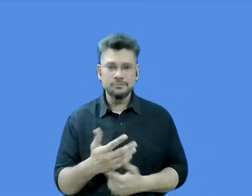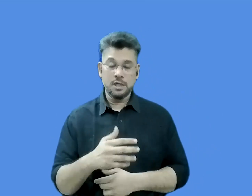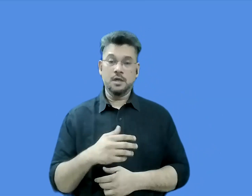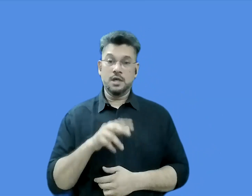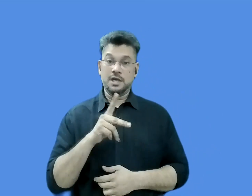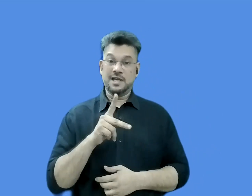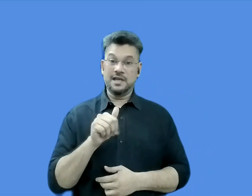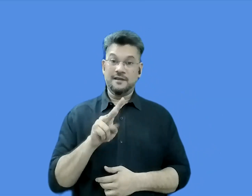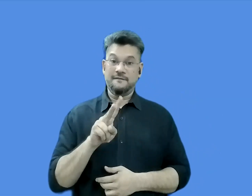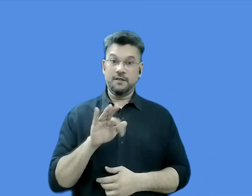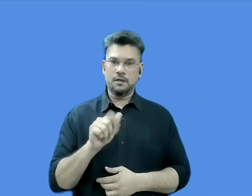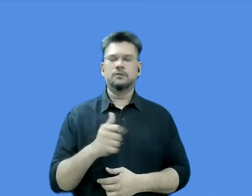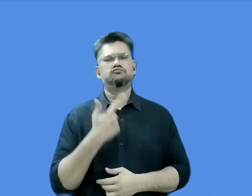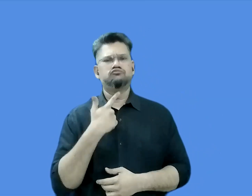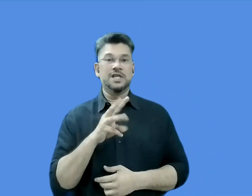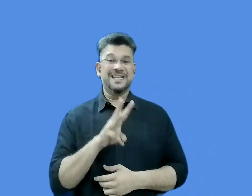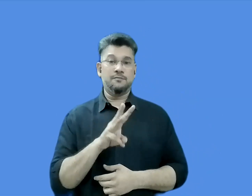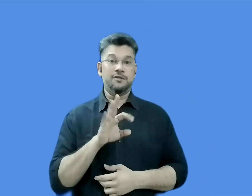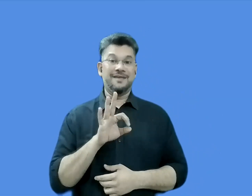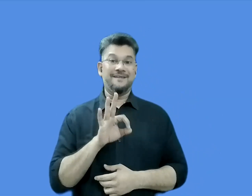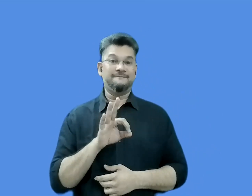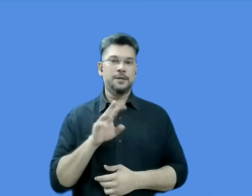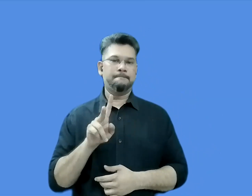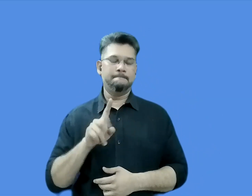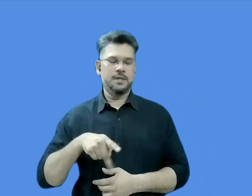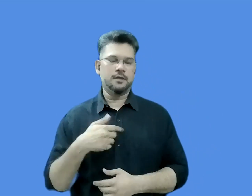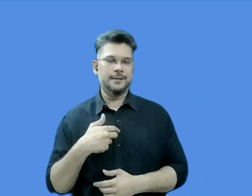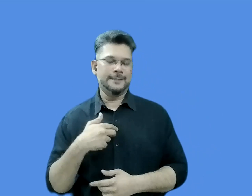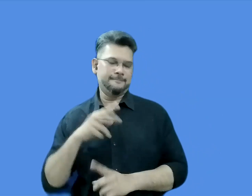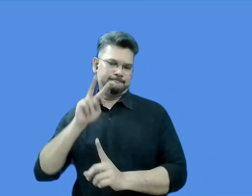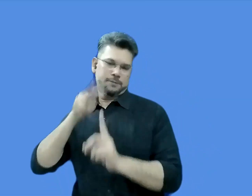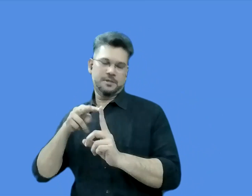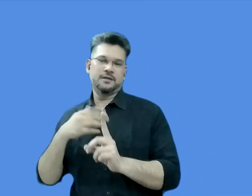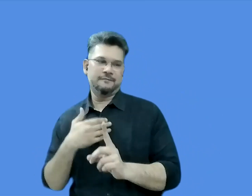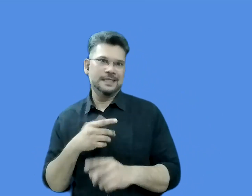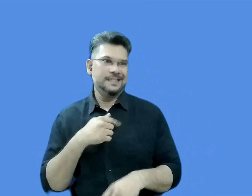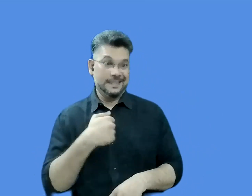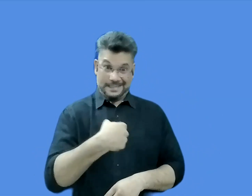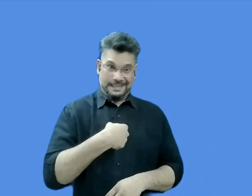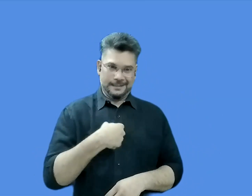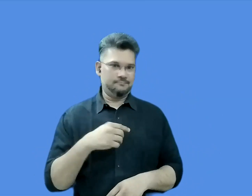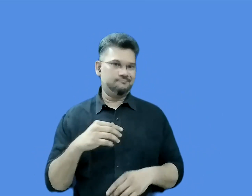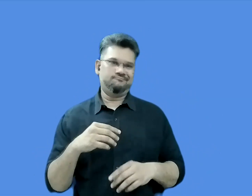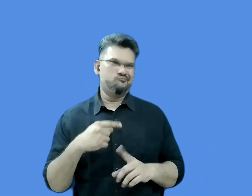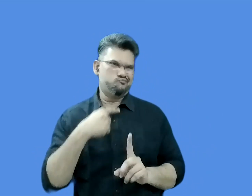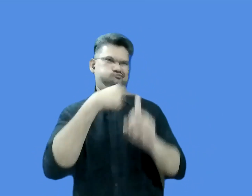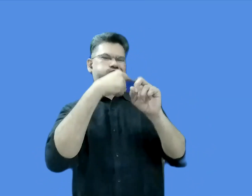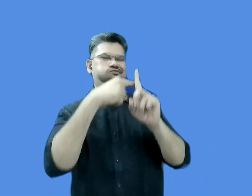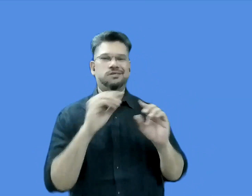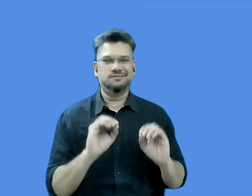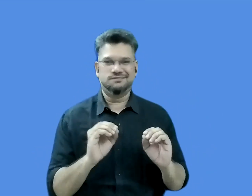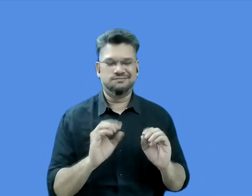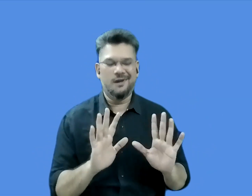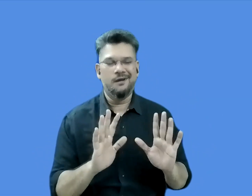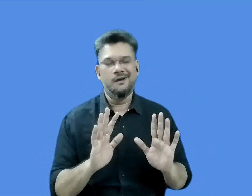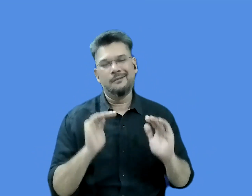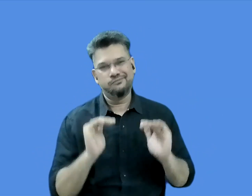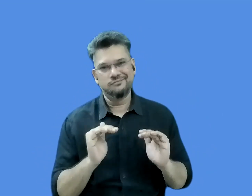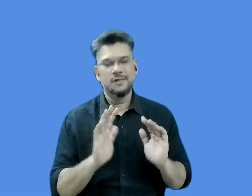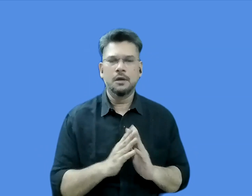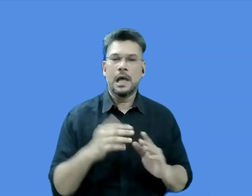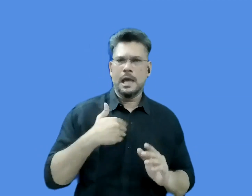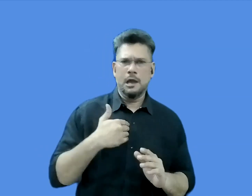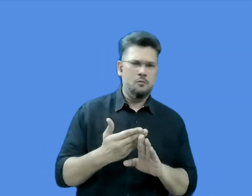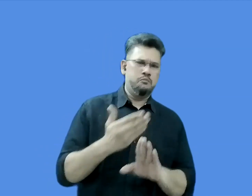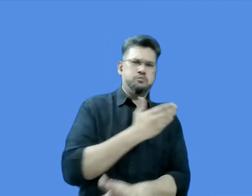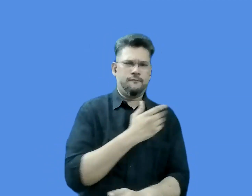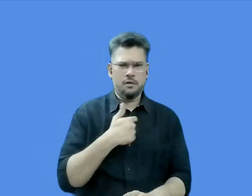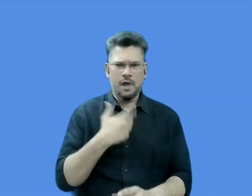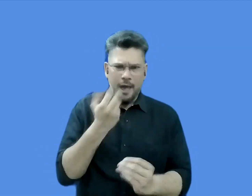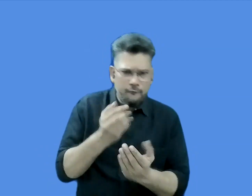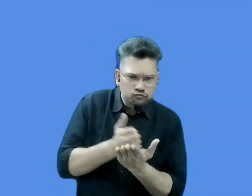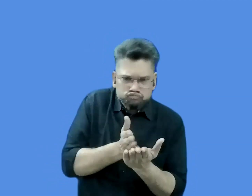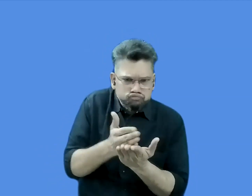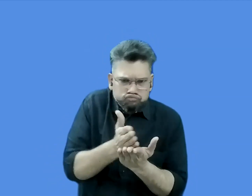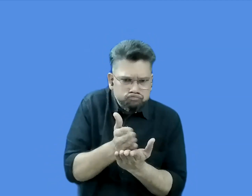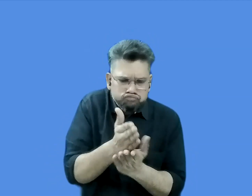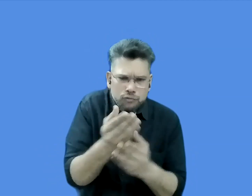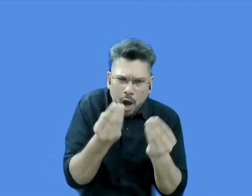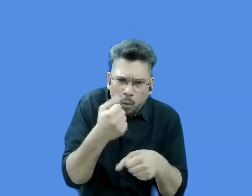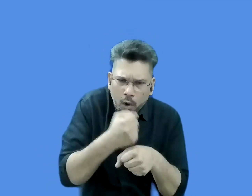Axelsson, anything to add on?